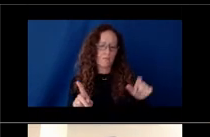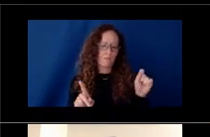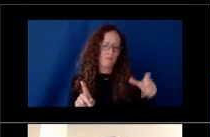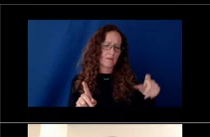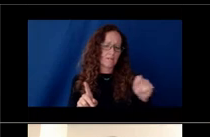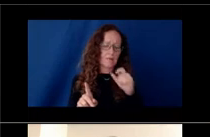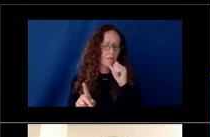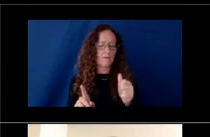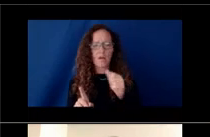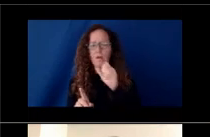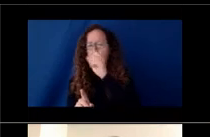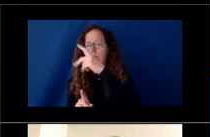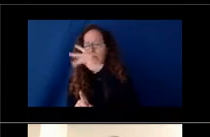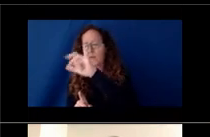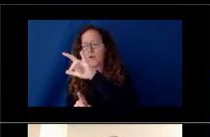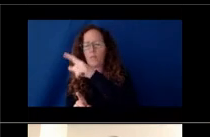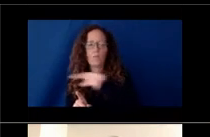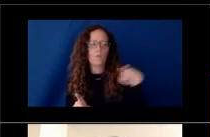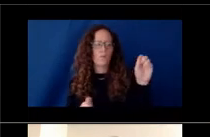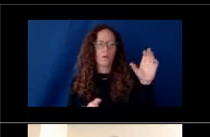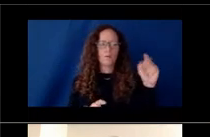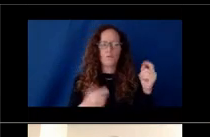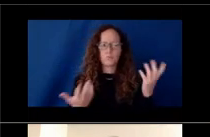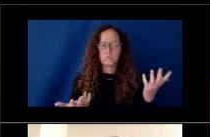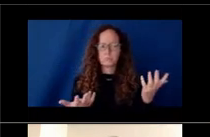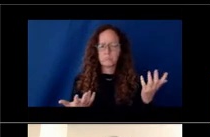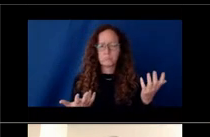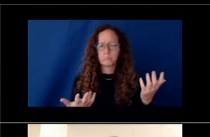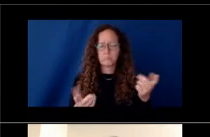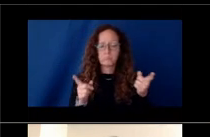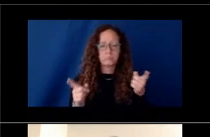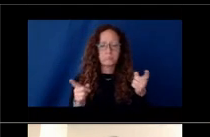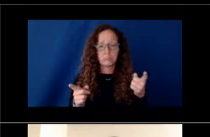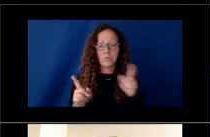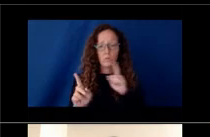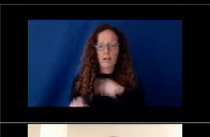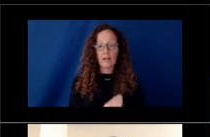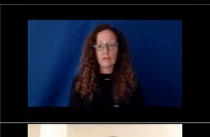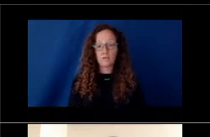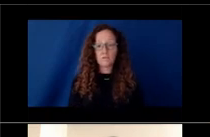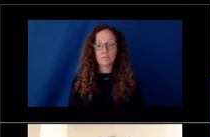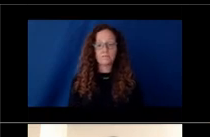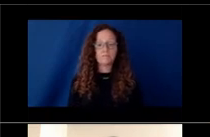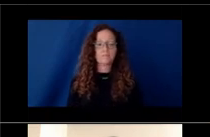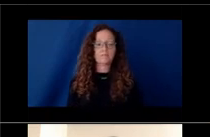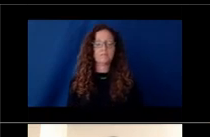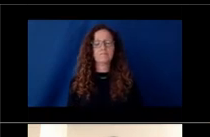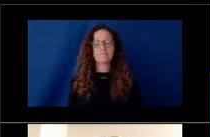they were wondering about the difference there. So if either of you want to grab that question.